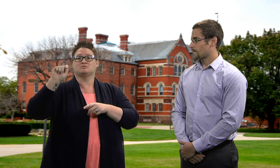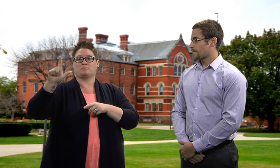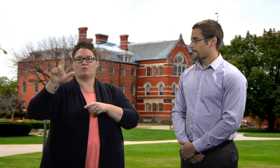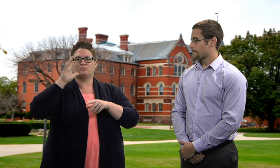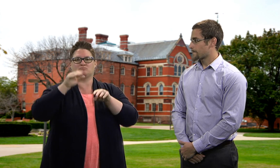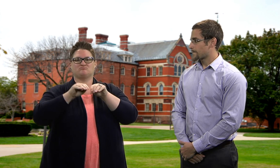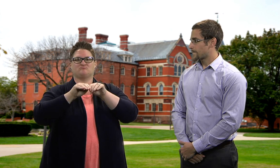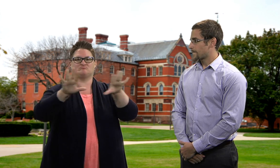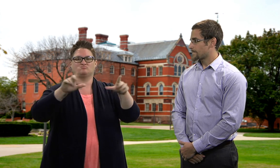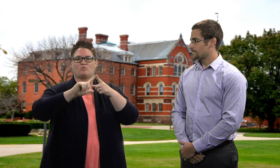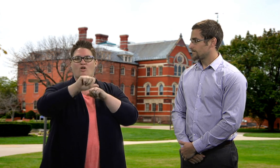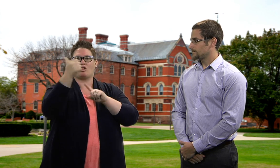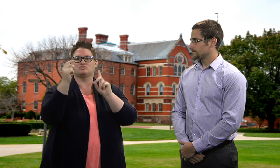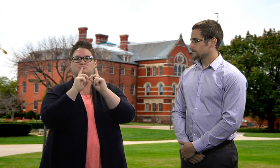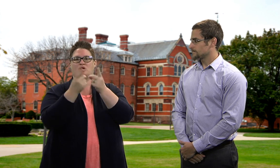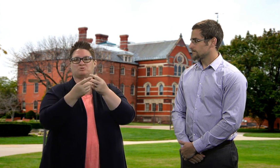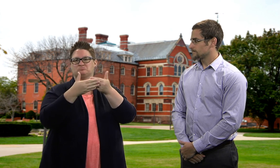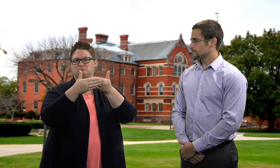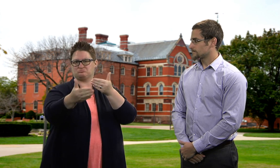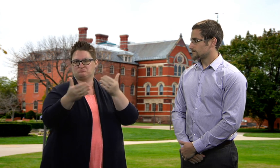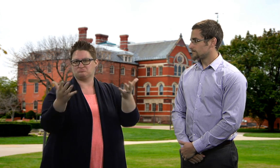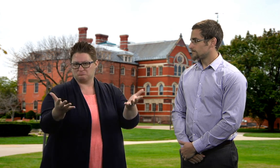T&L will eventually be rolled out to other departments over the next few months.